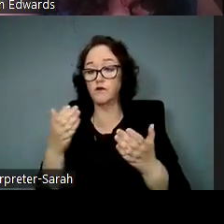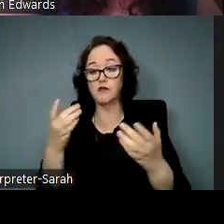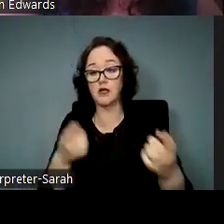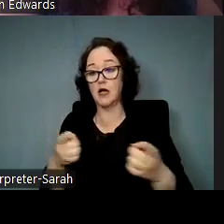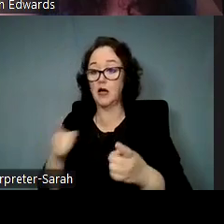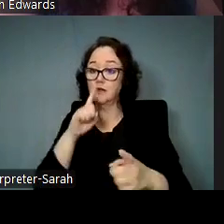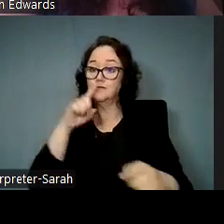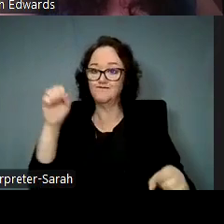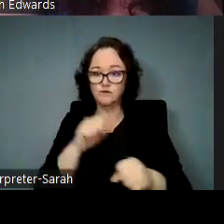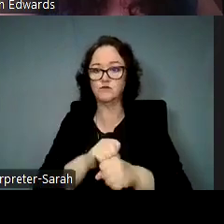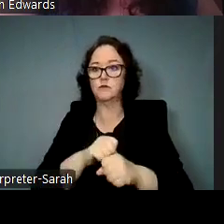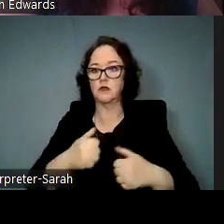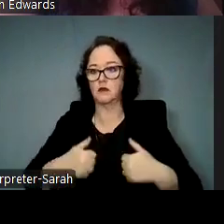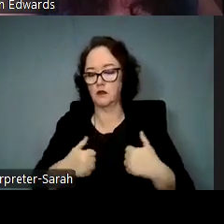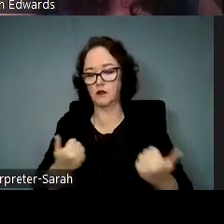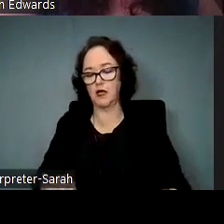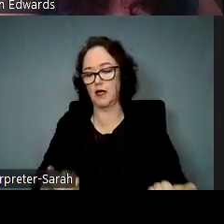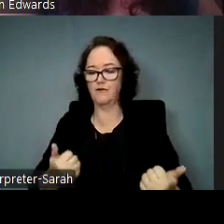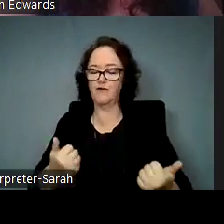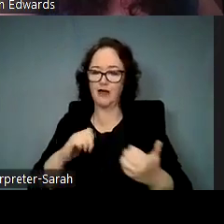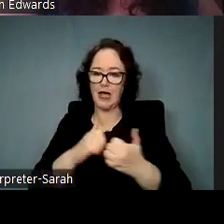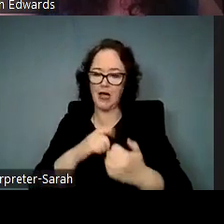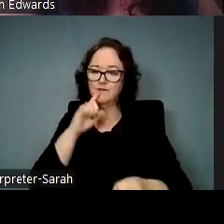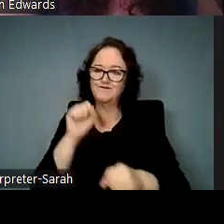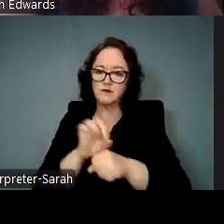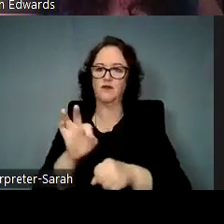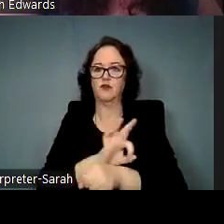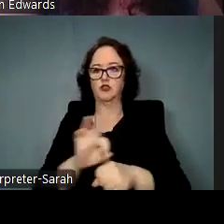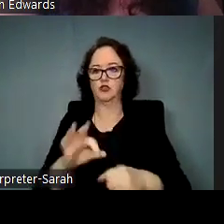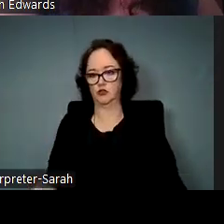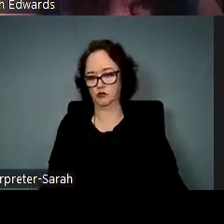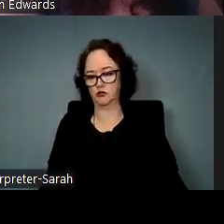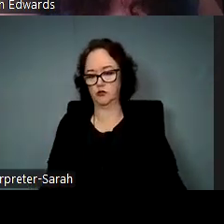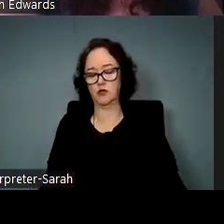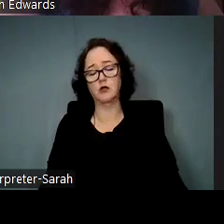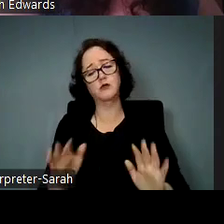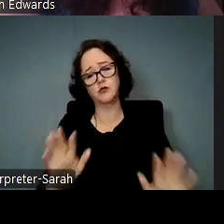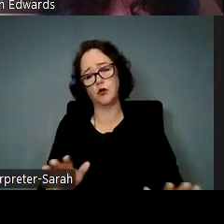functional way. So I think that's one thing to really say, you don't have to know what all the terms in the waiver mean.